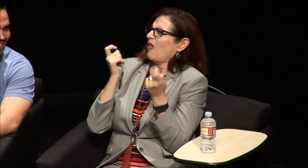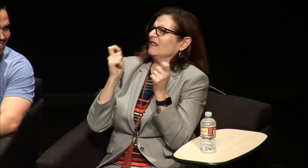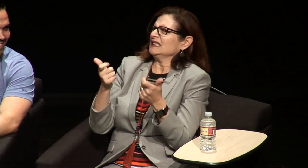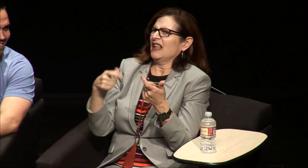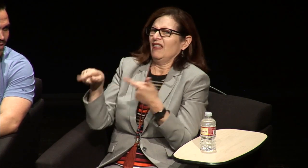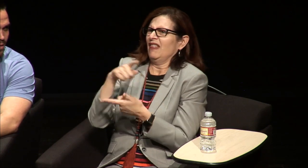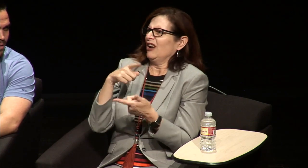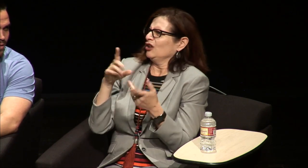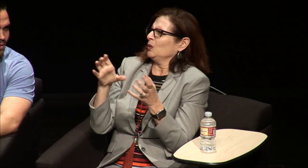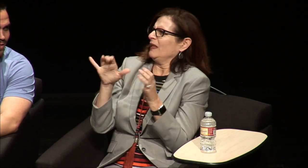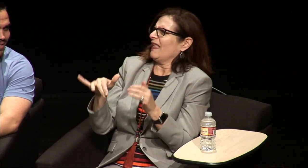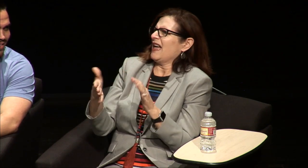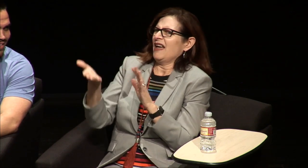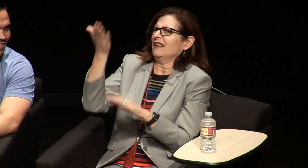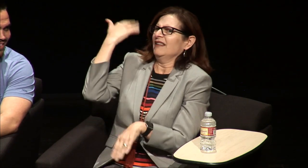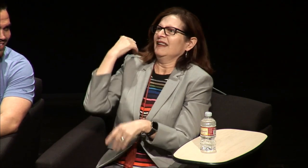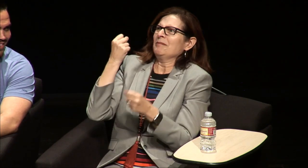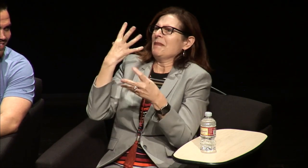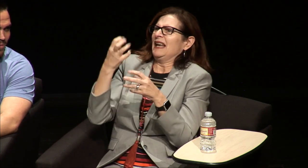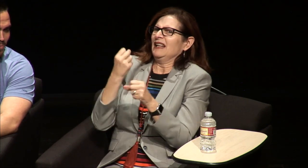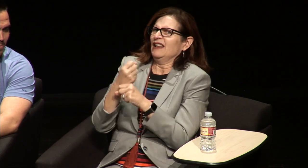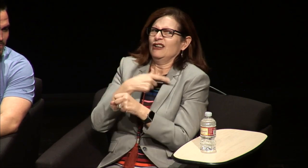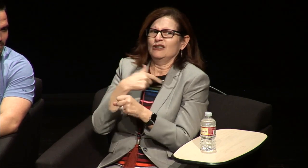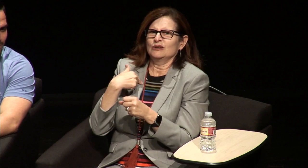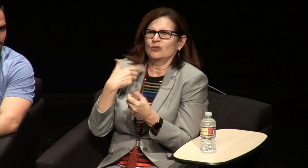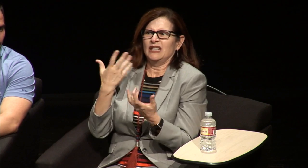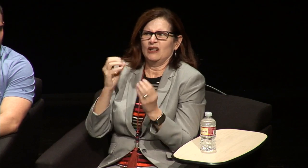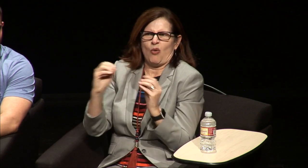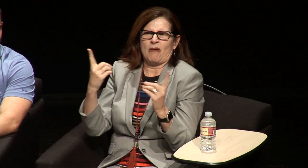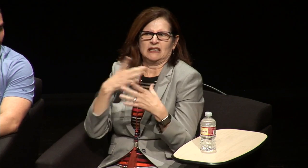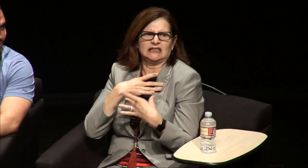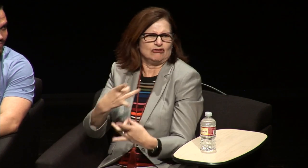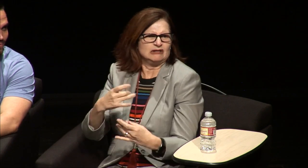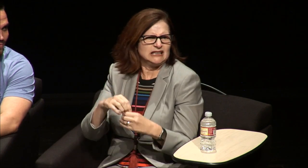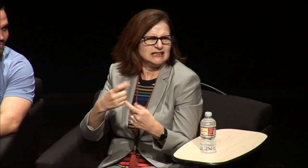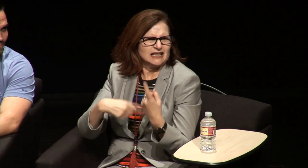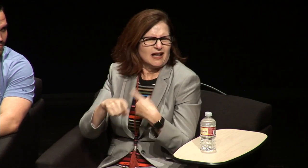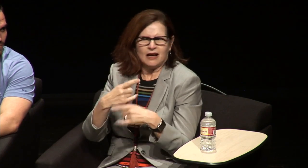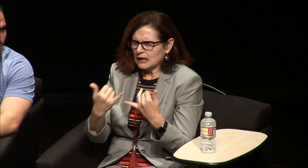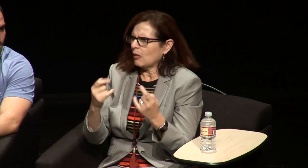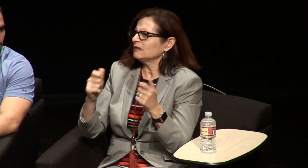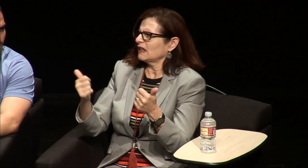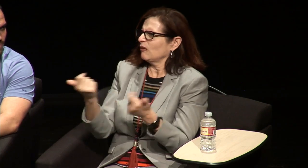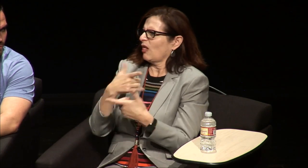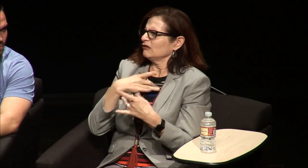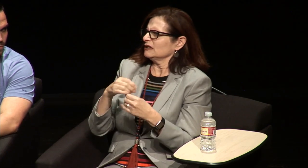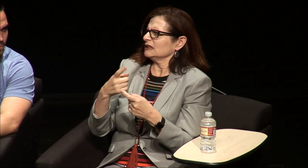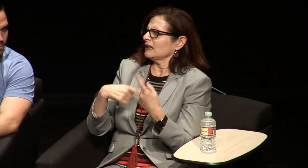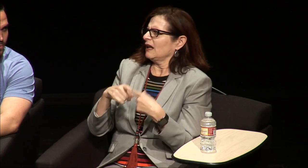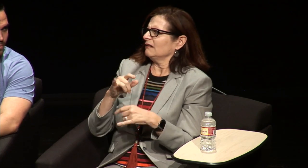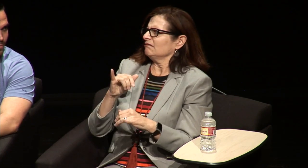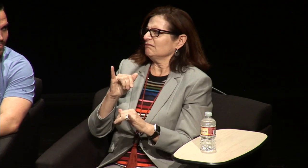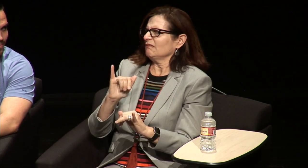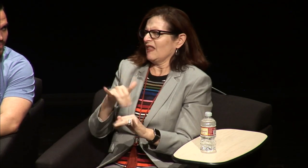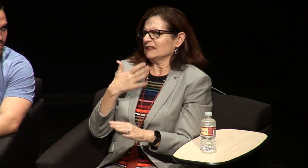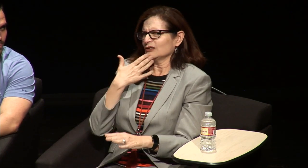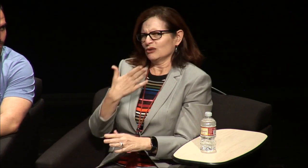these hearing people why all the sudden what you know this why wasn't 30 years ago nobody was interested in it 30 years ago and now all the sudden everybody's